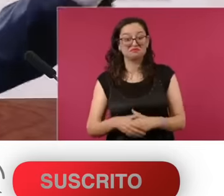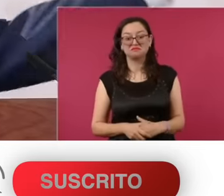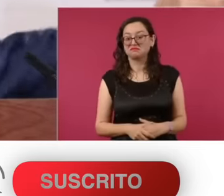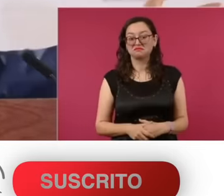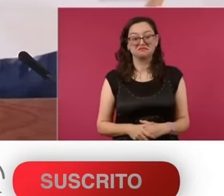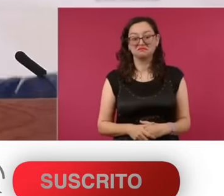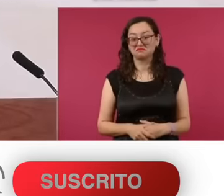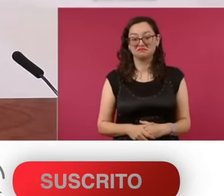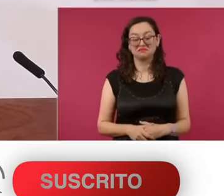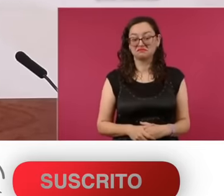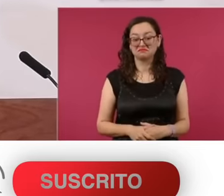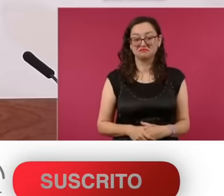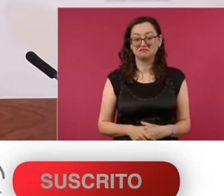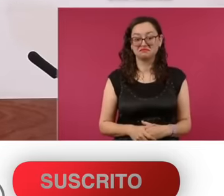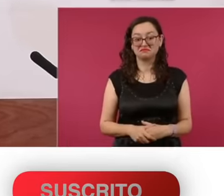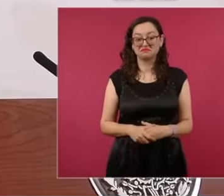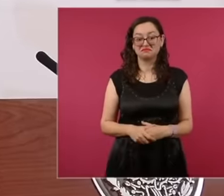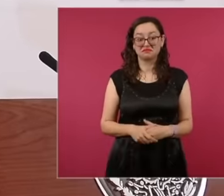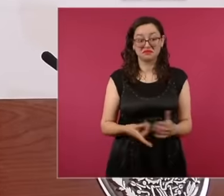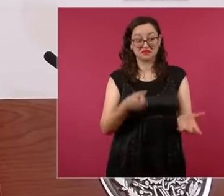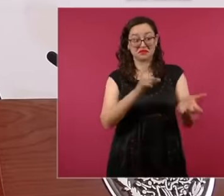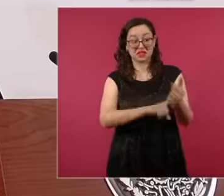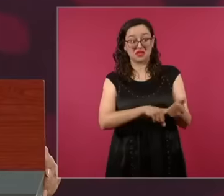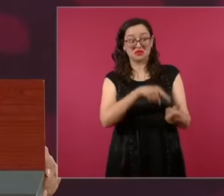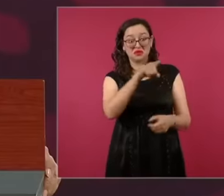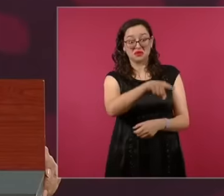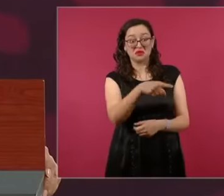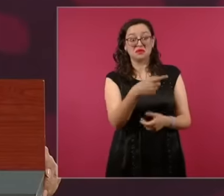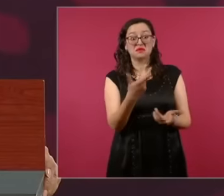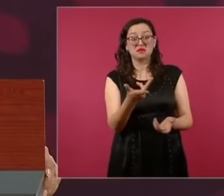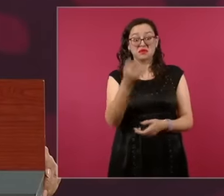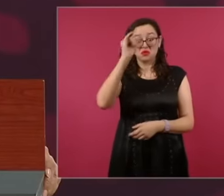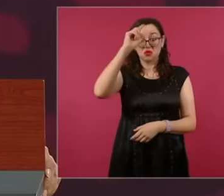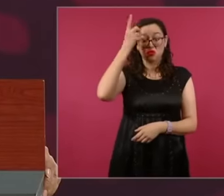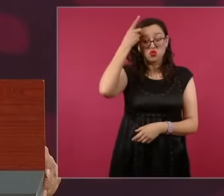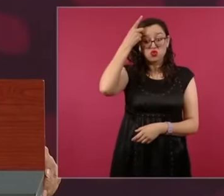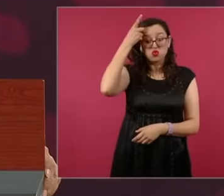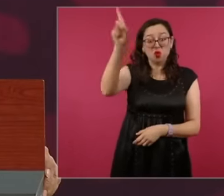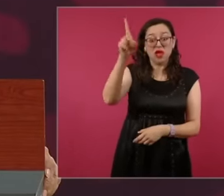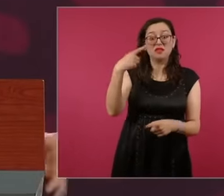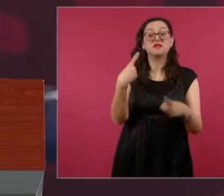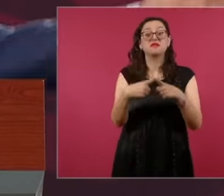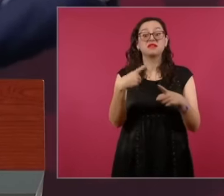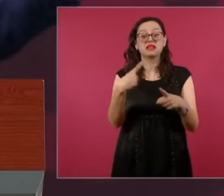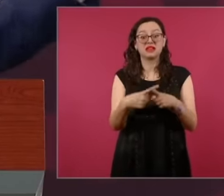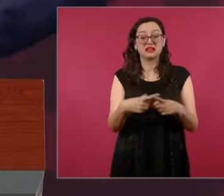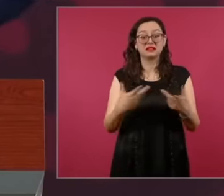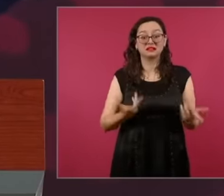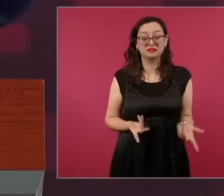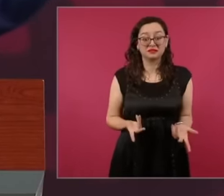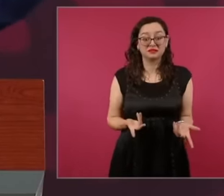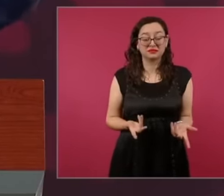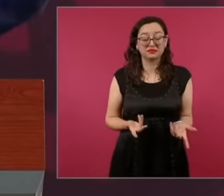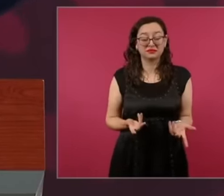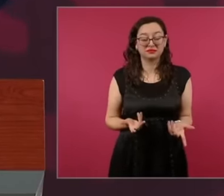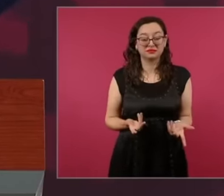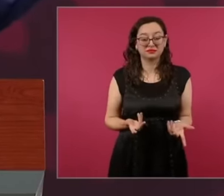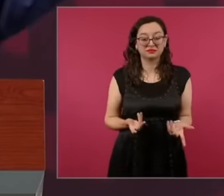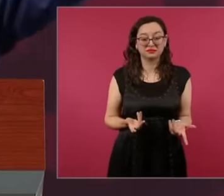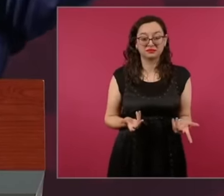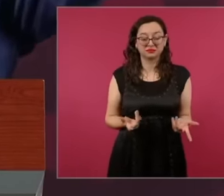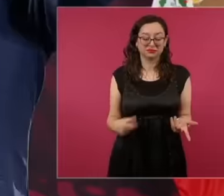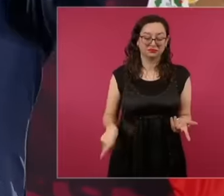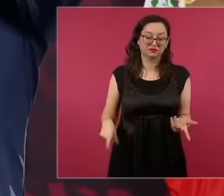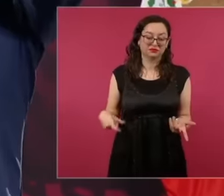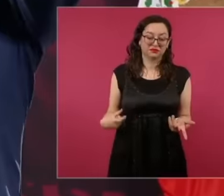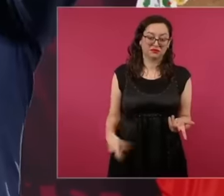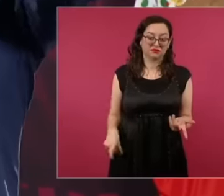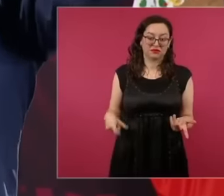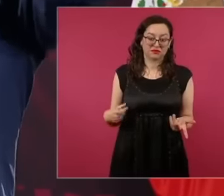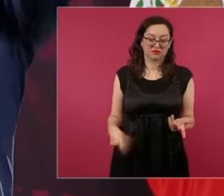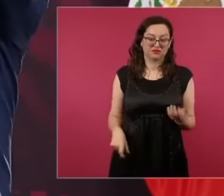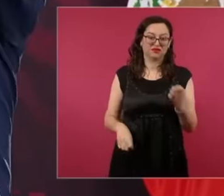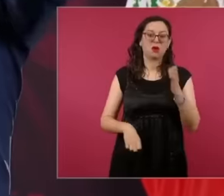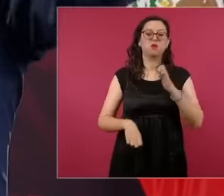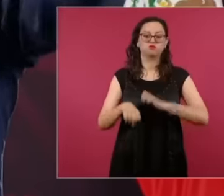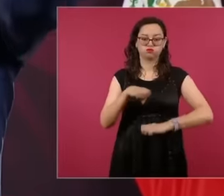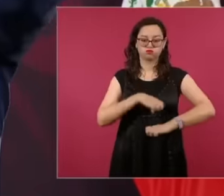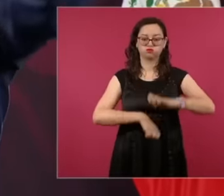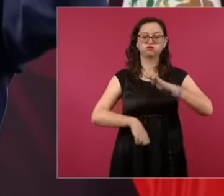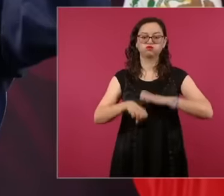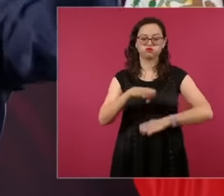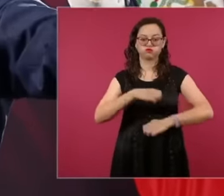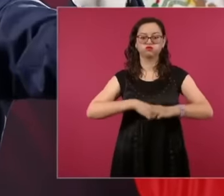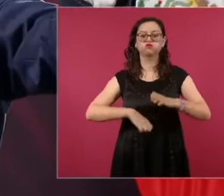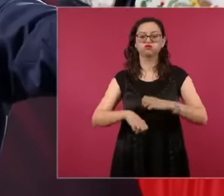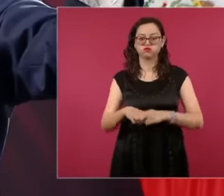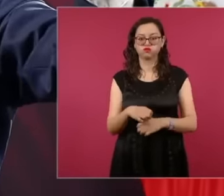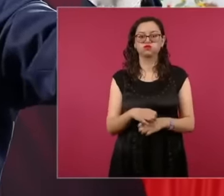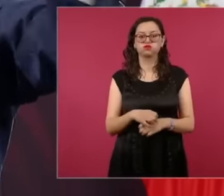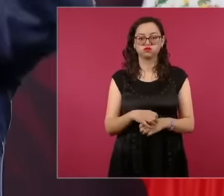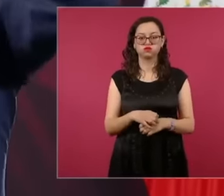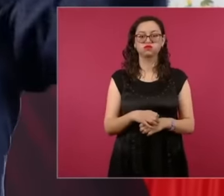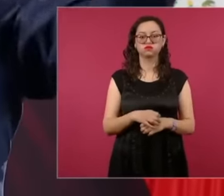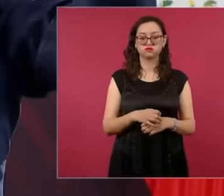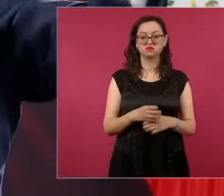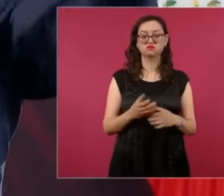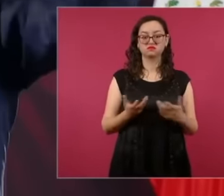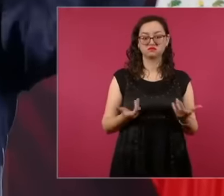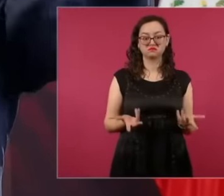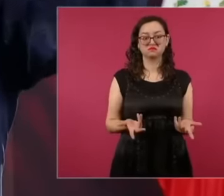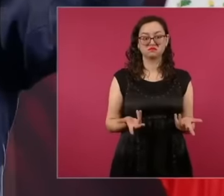journalists' communicators, they are in the hands of big businessmen and some well-known